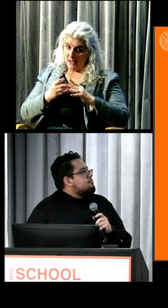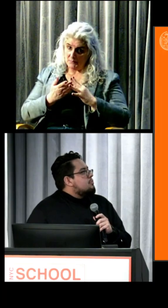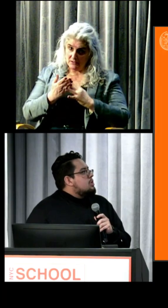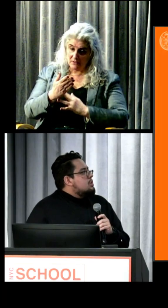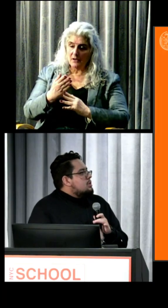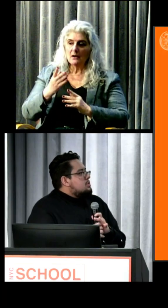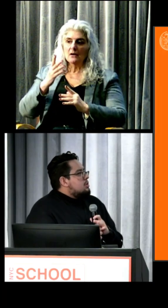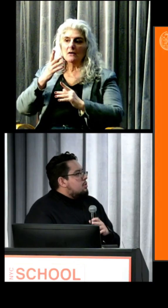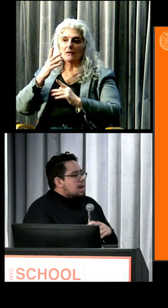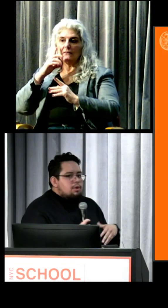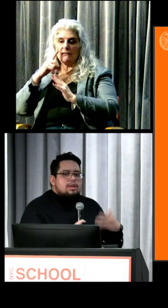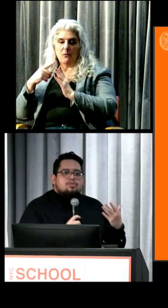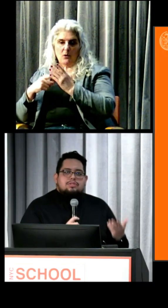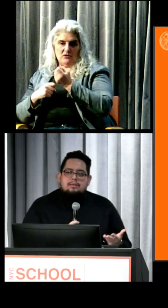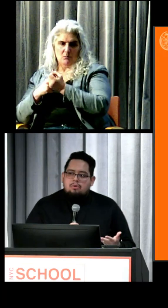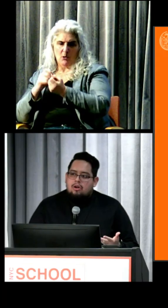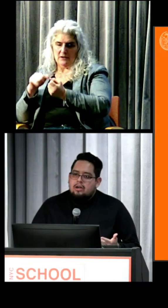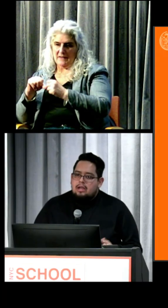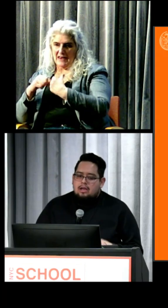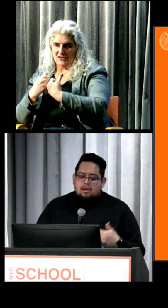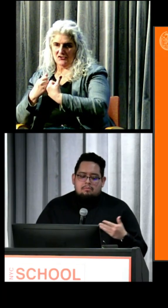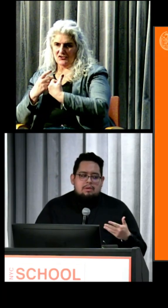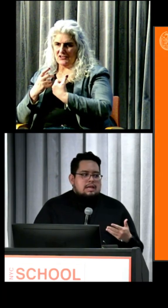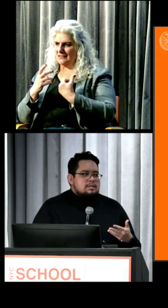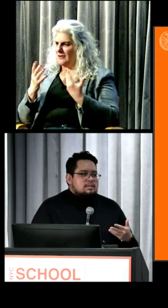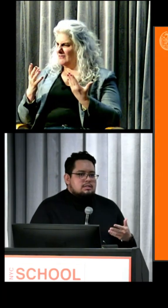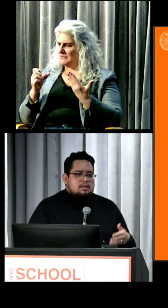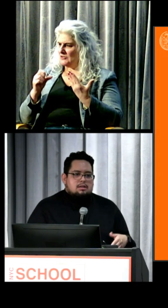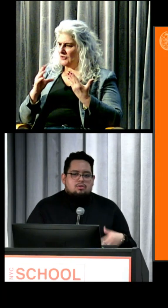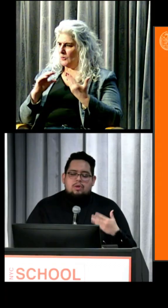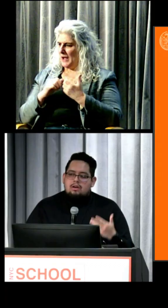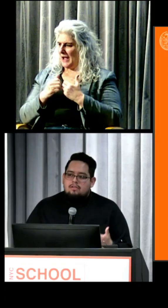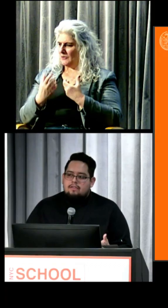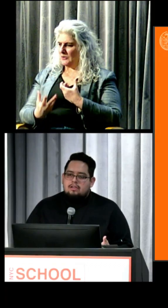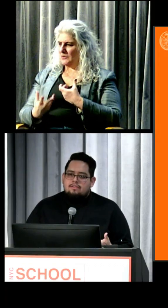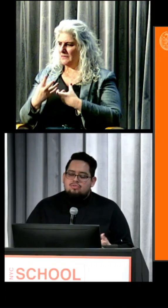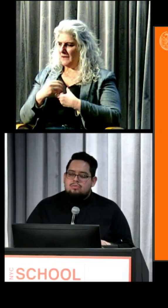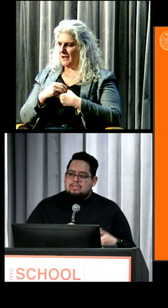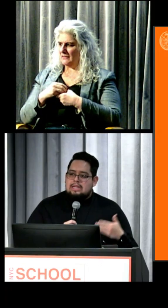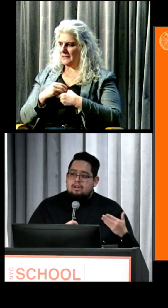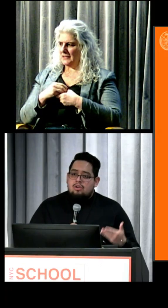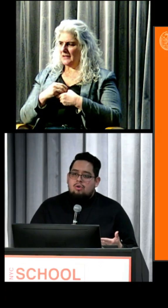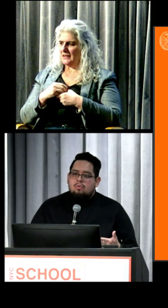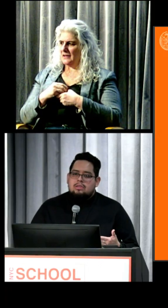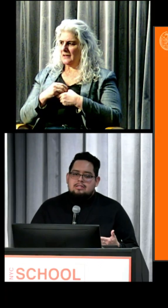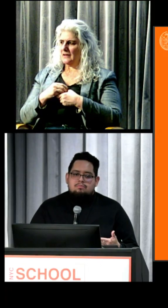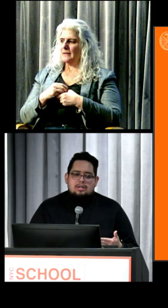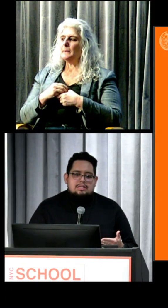It's amazing when you watch middle school kids, how they have all different goals, and when they